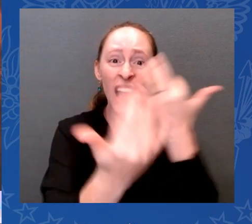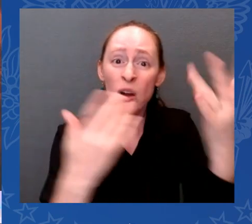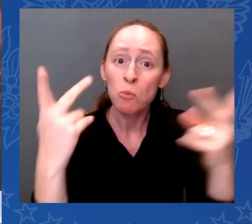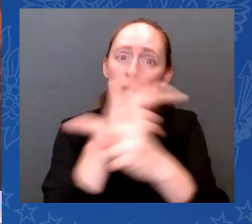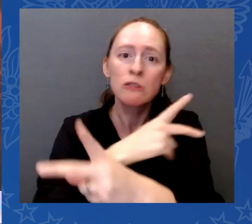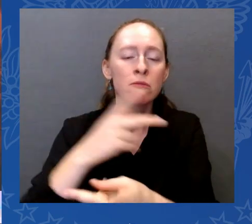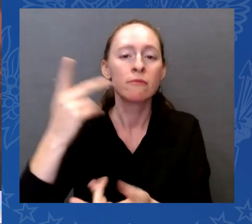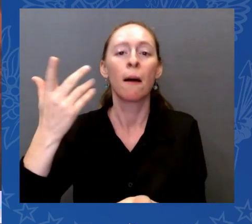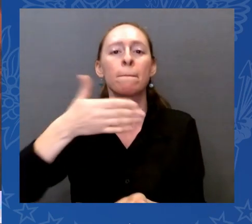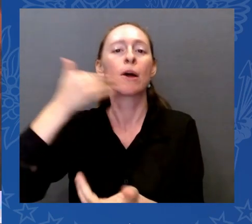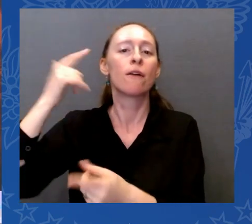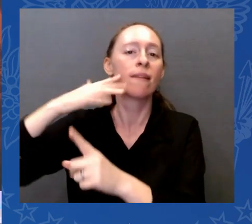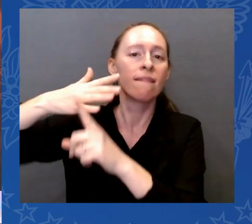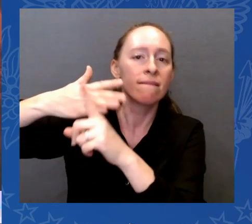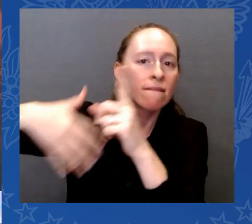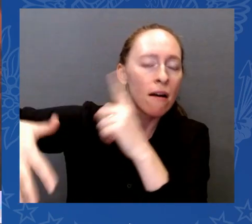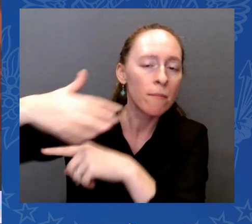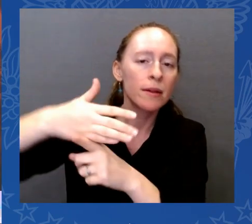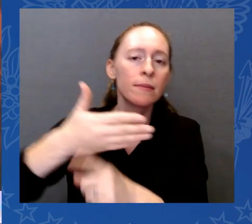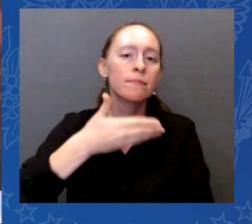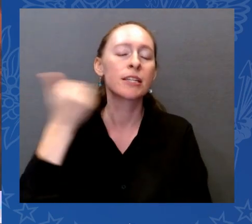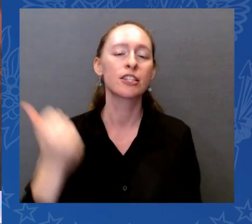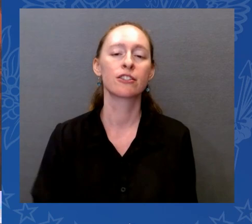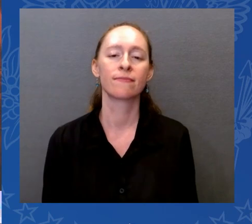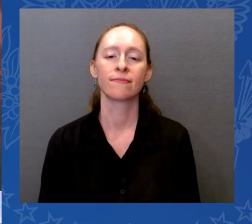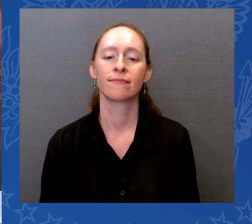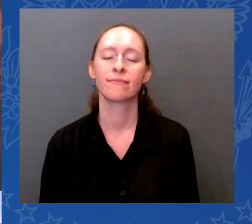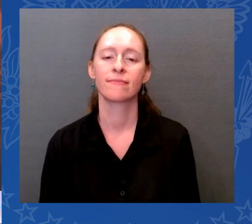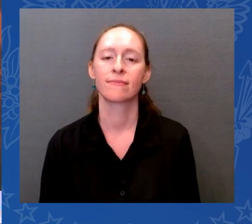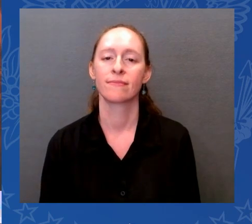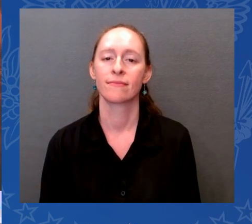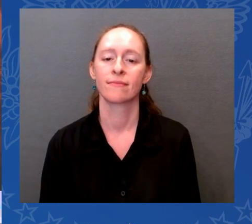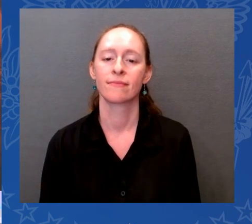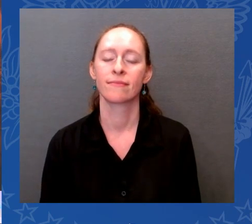when fires do break out, through a national initiative to help states, local,